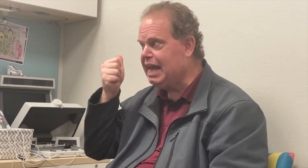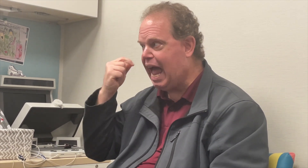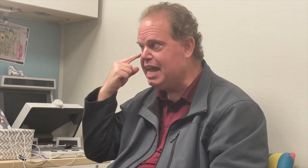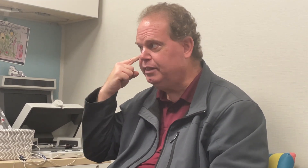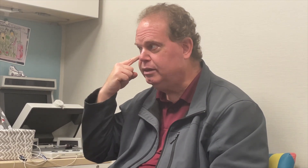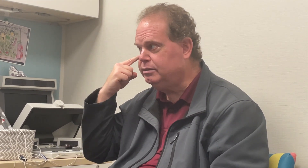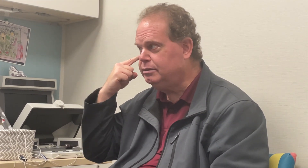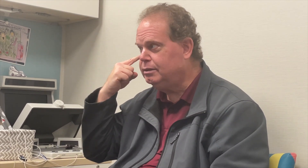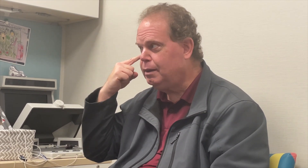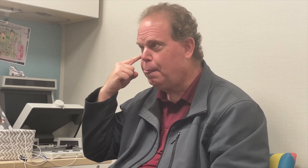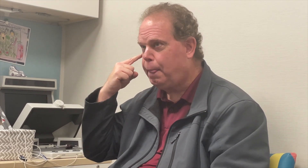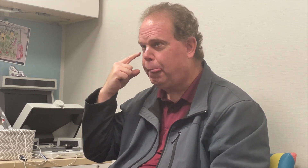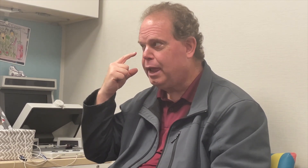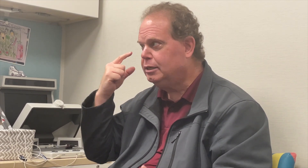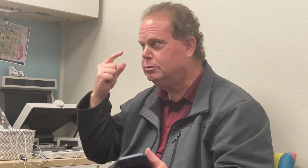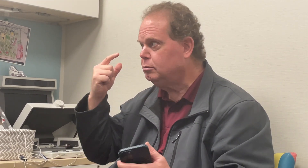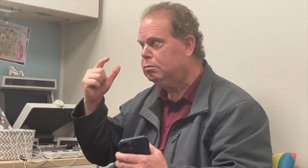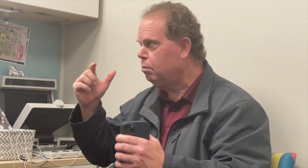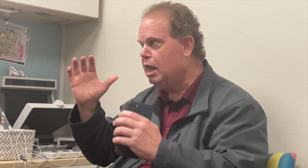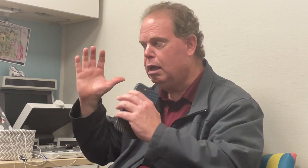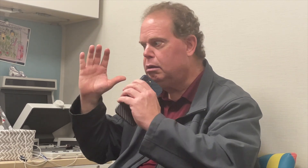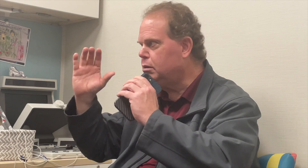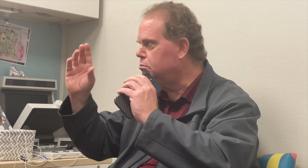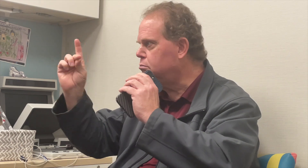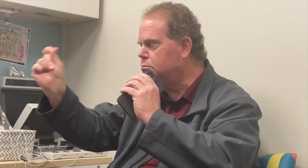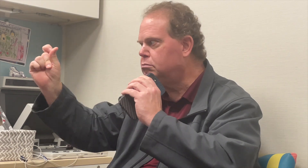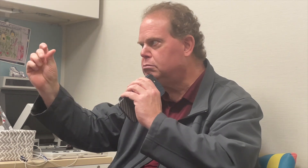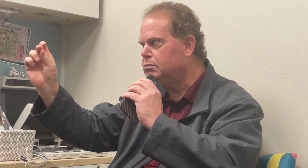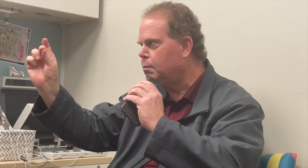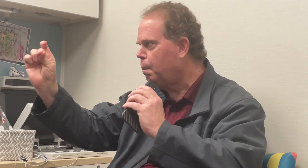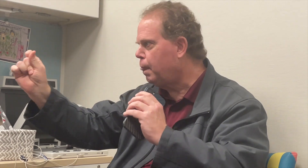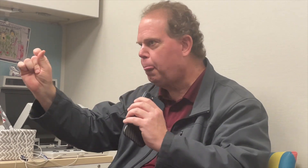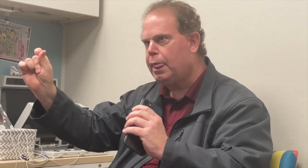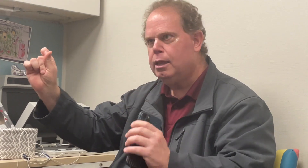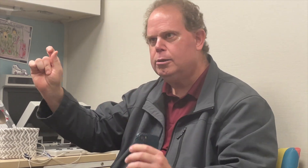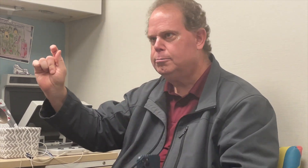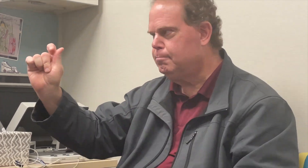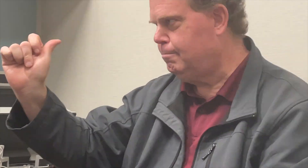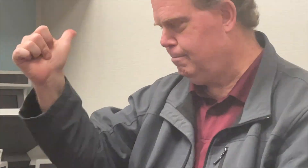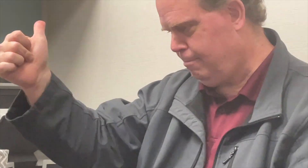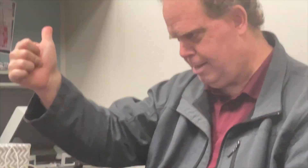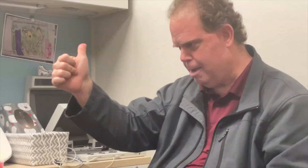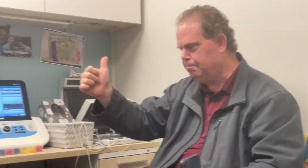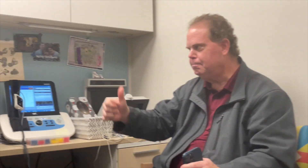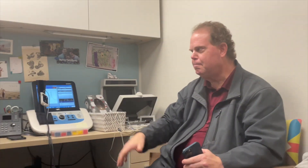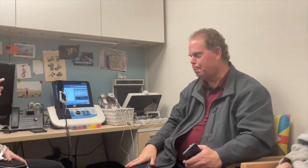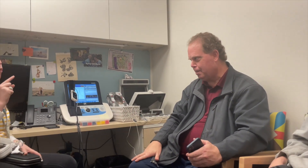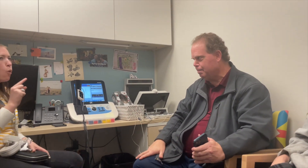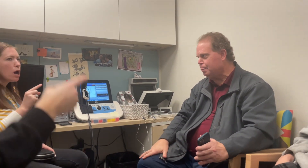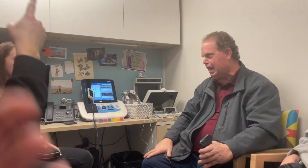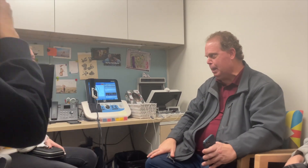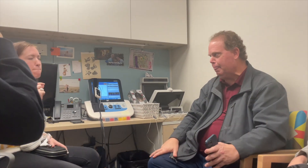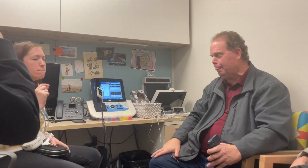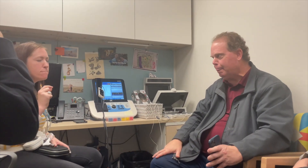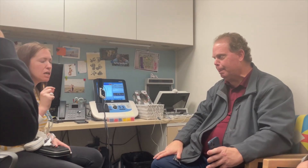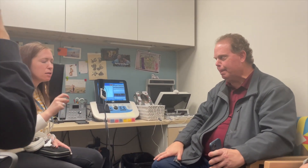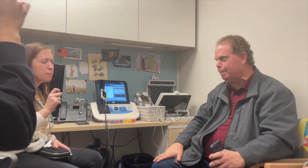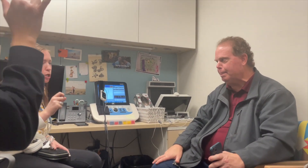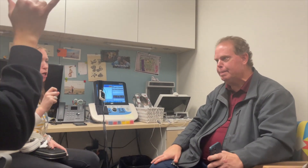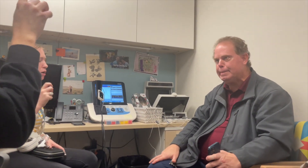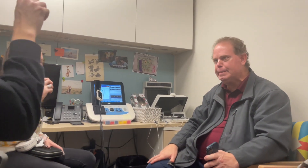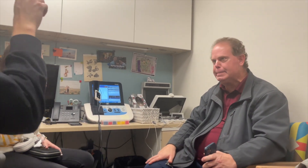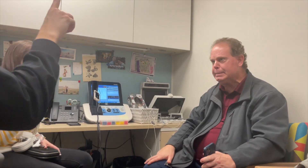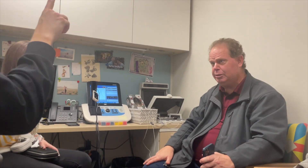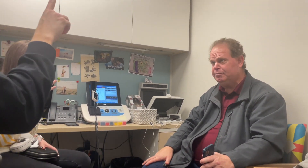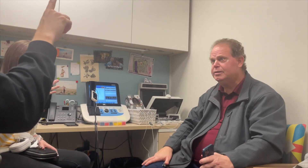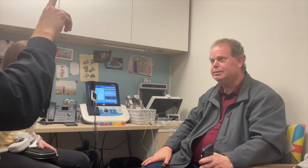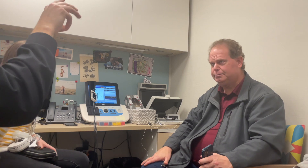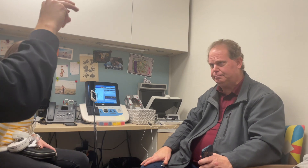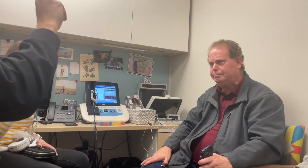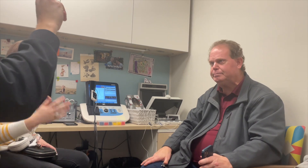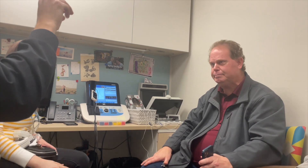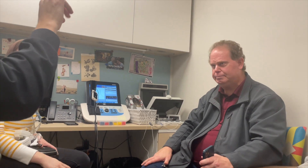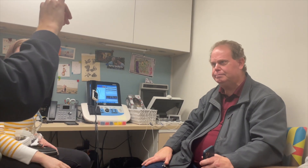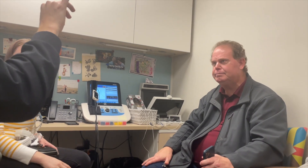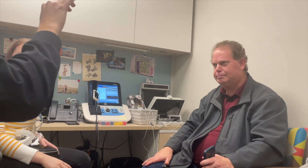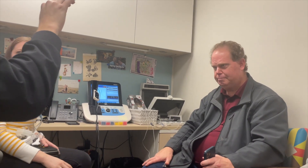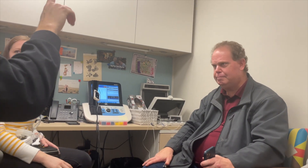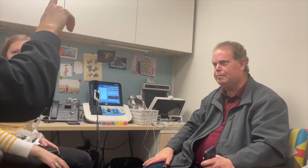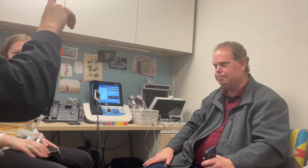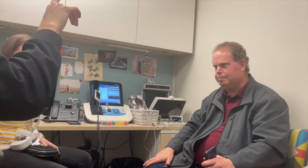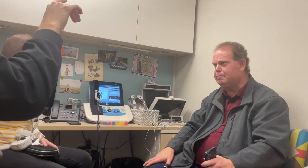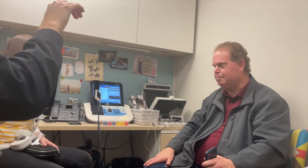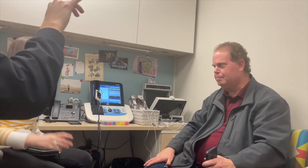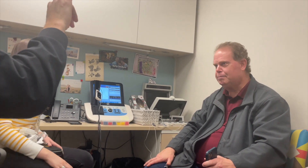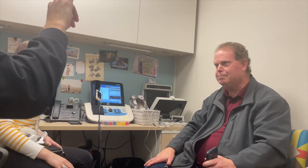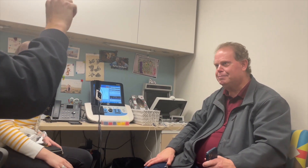behind no no no it is mm I think there's a one millimet or uhill millisecond thank you